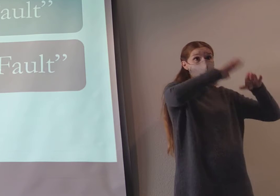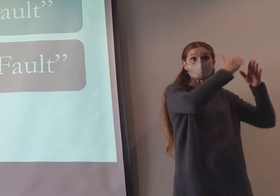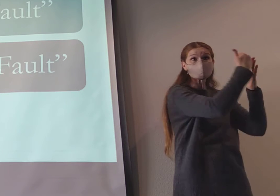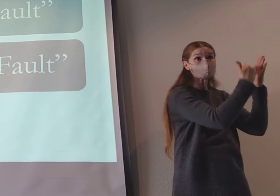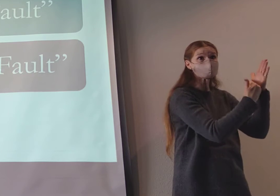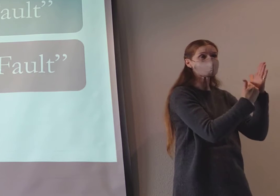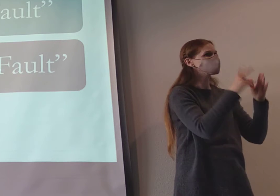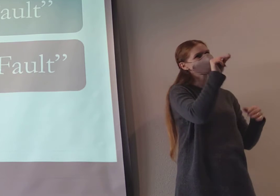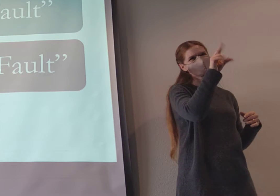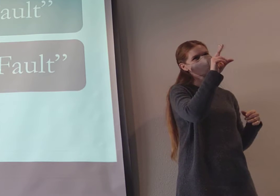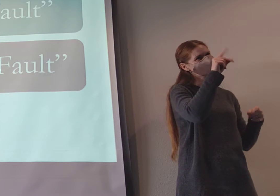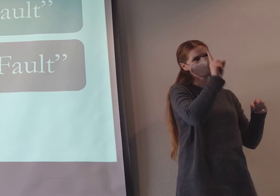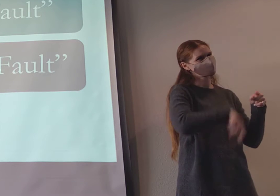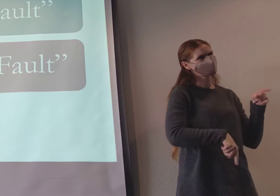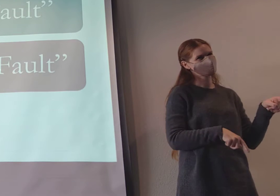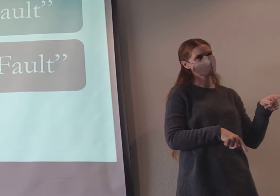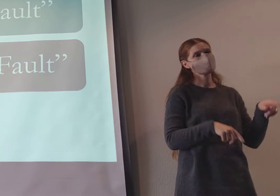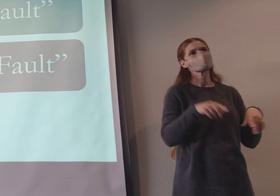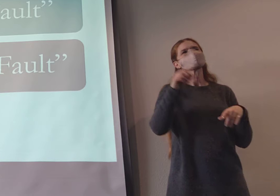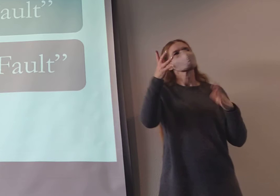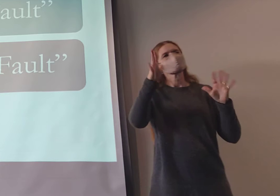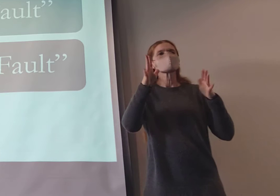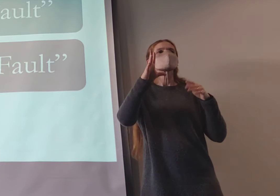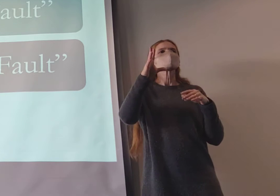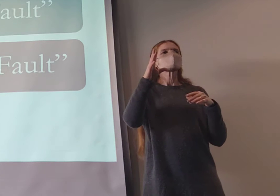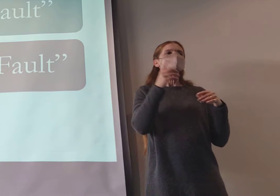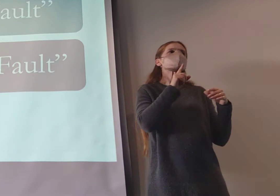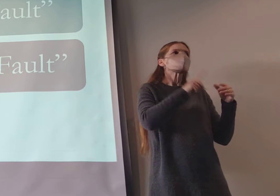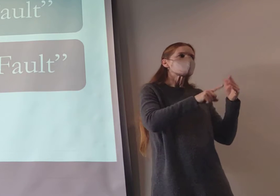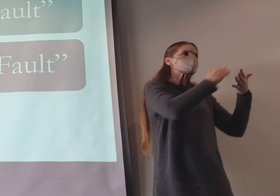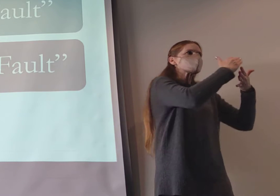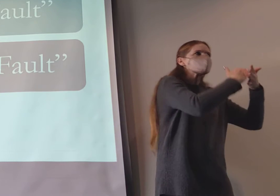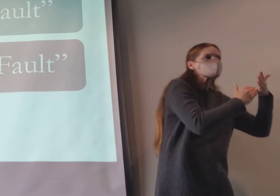a little bit different and I'll go through those differences.